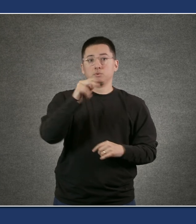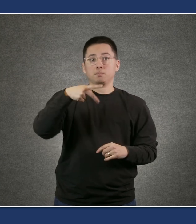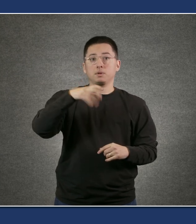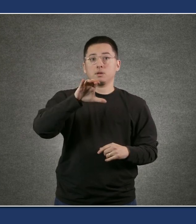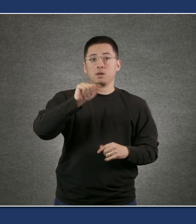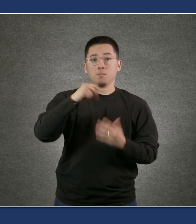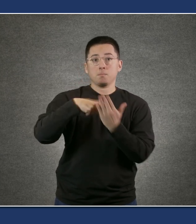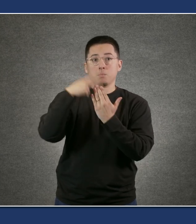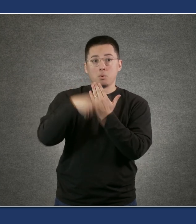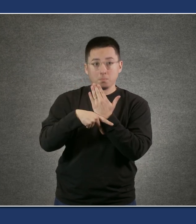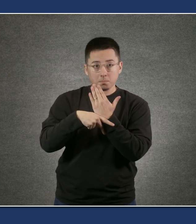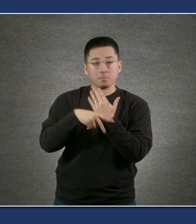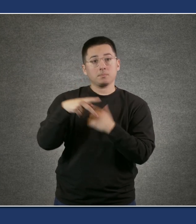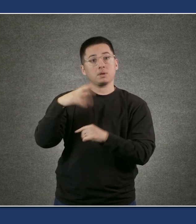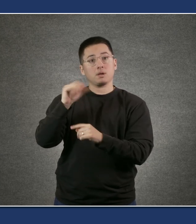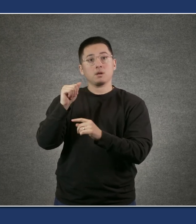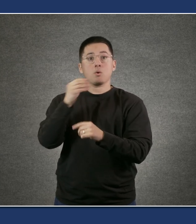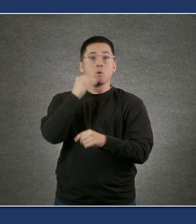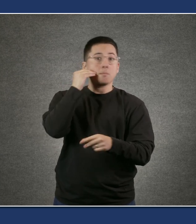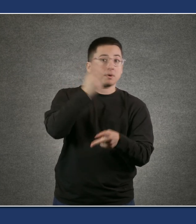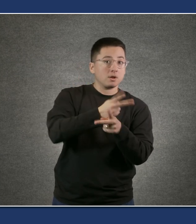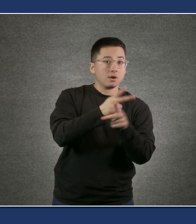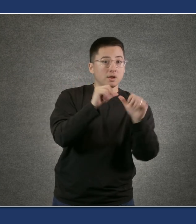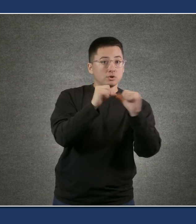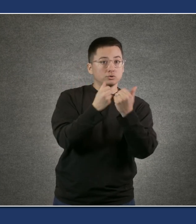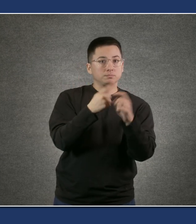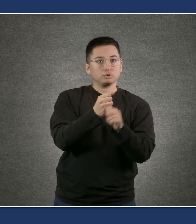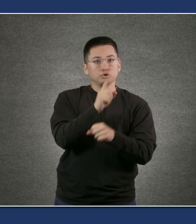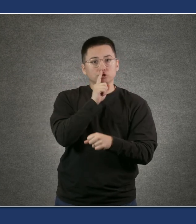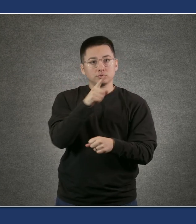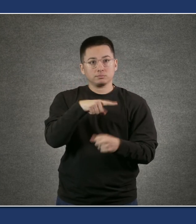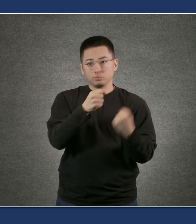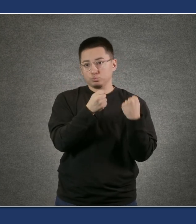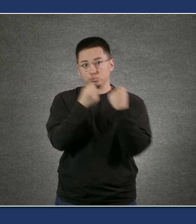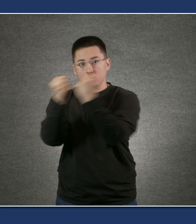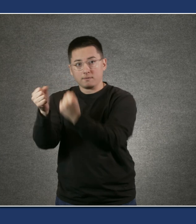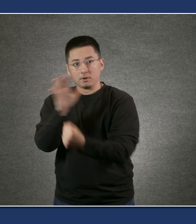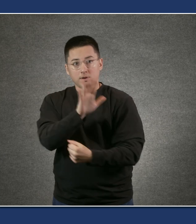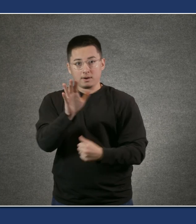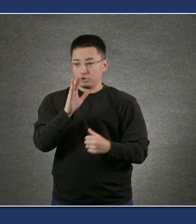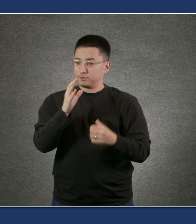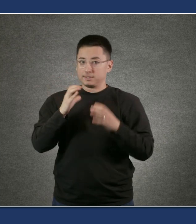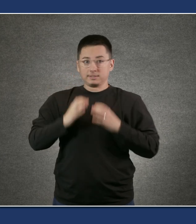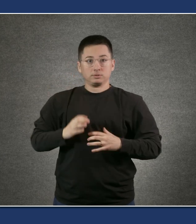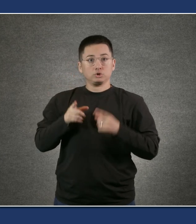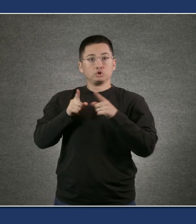This bill received its federal approval that November, and it officially became effective as Minnesota law